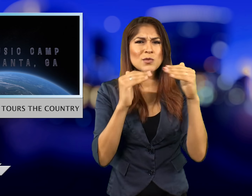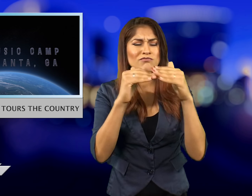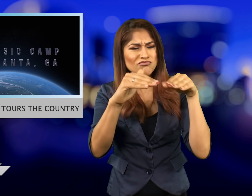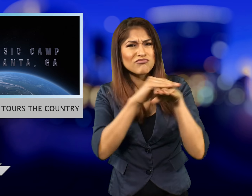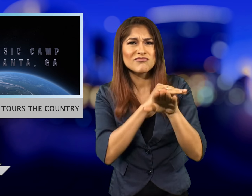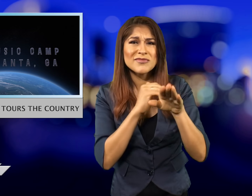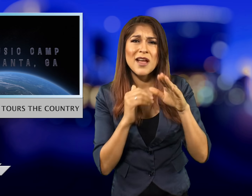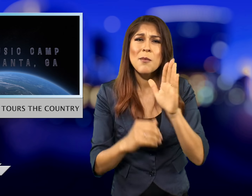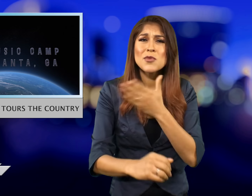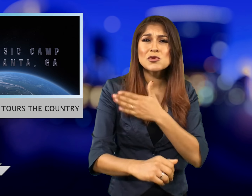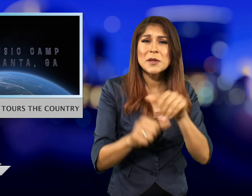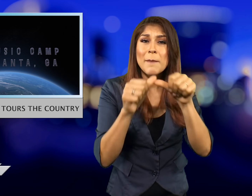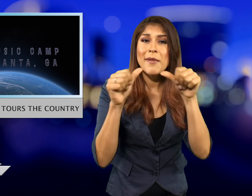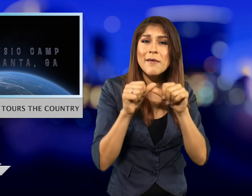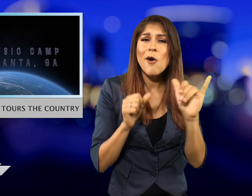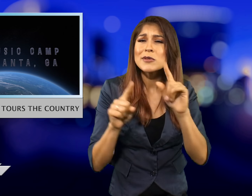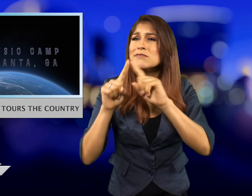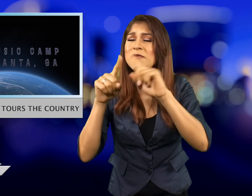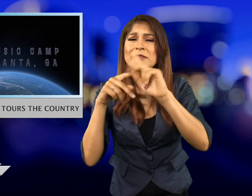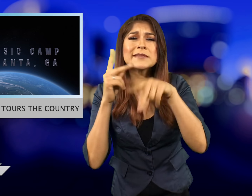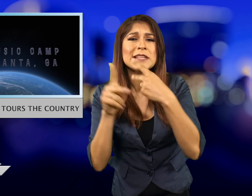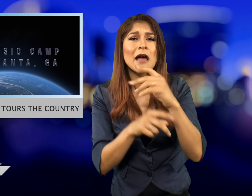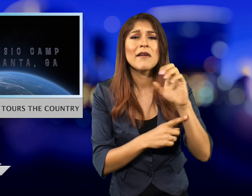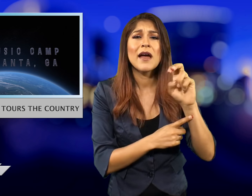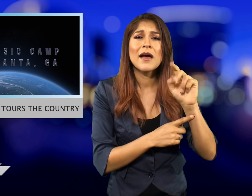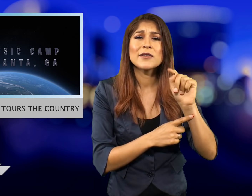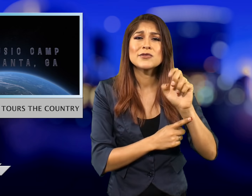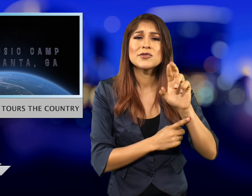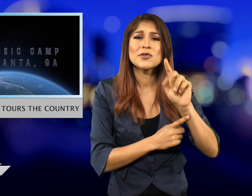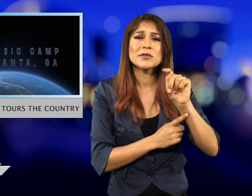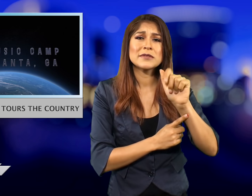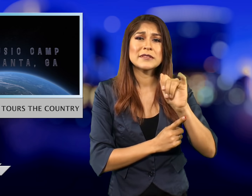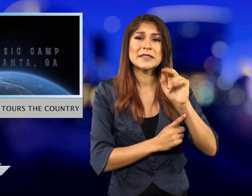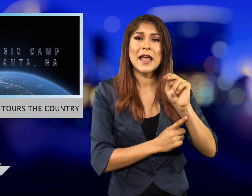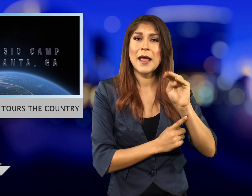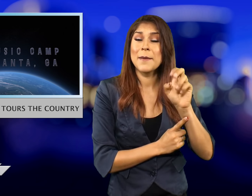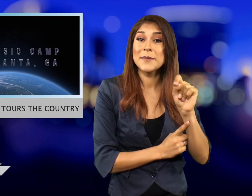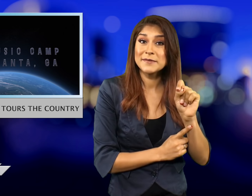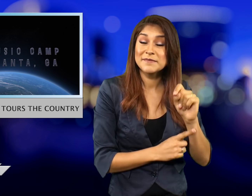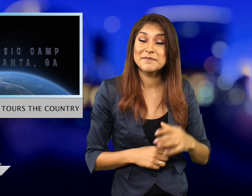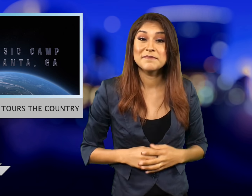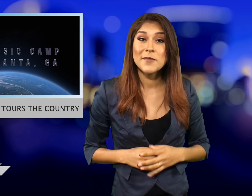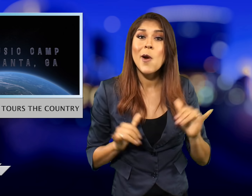equal access to music venues and in all areas of entertainment.